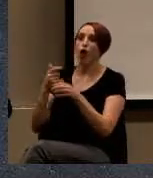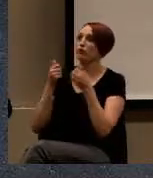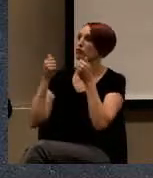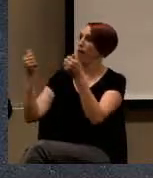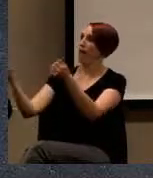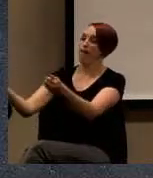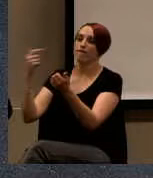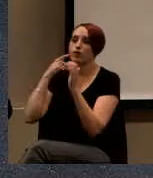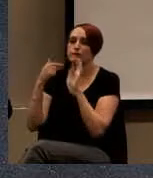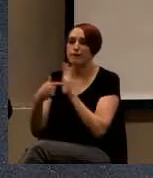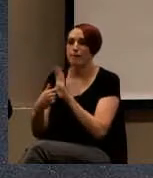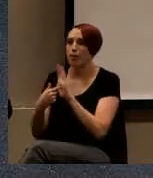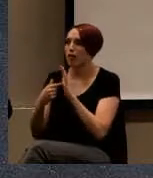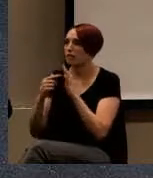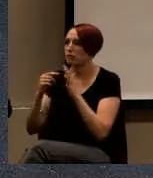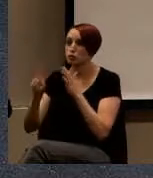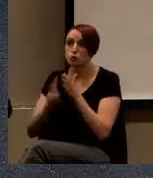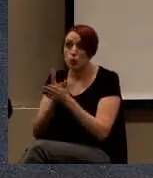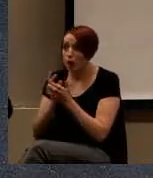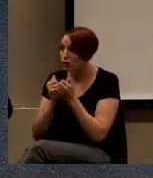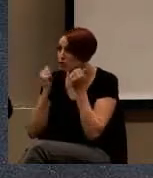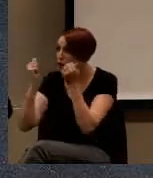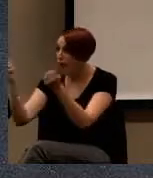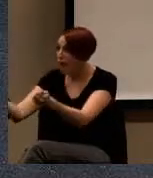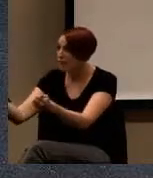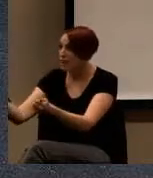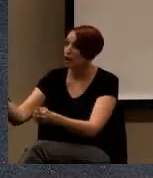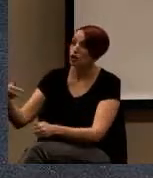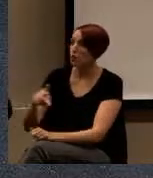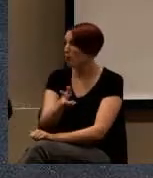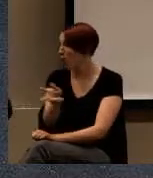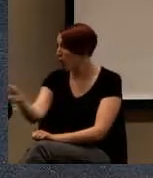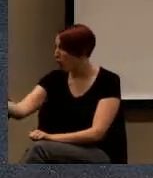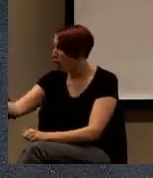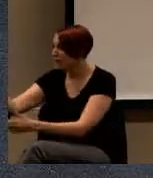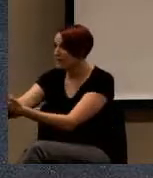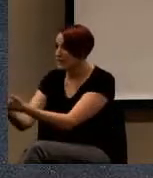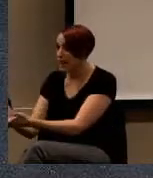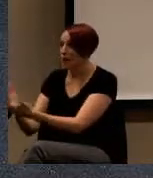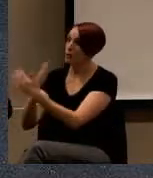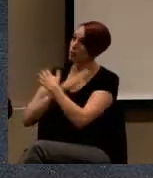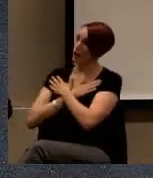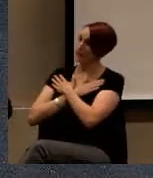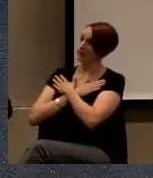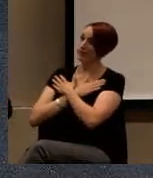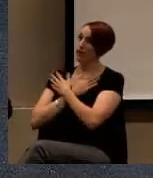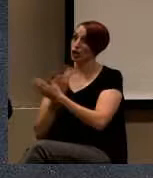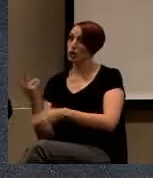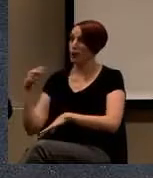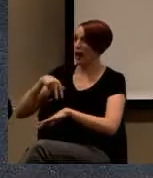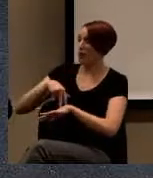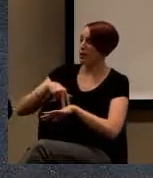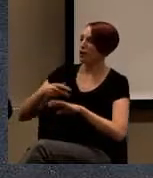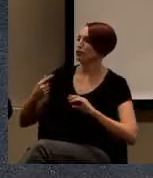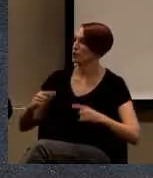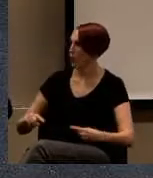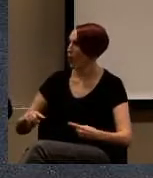Maybe you've been in the car for an hour or two and you finally pull off for a rest area and you find you're sore.